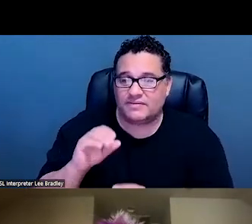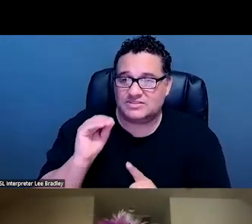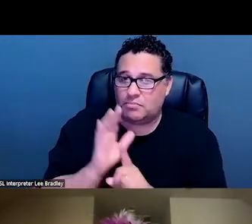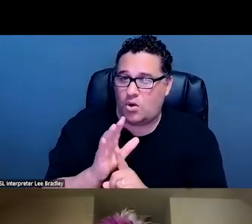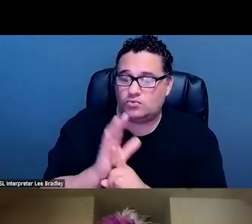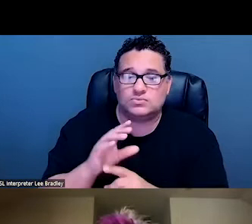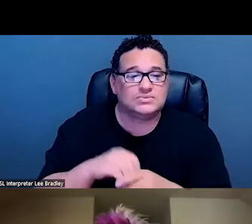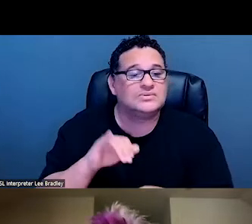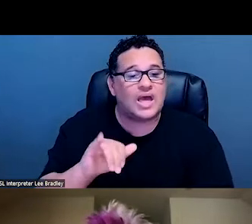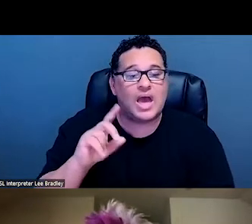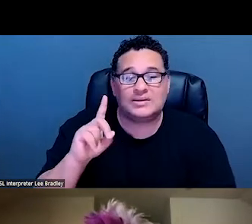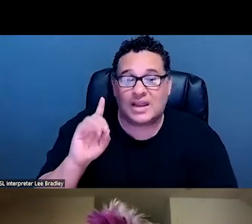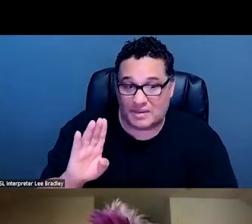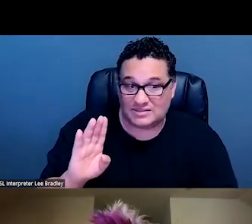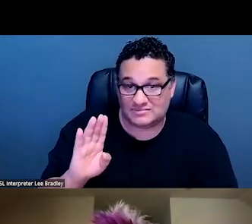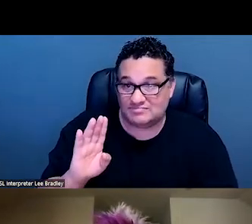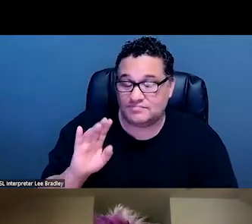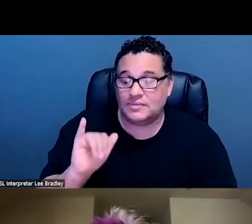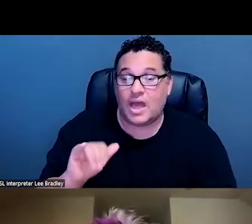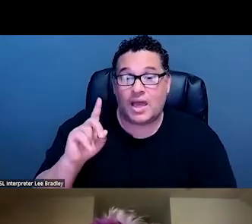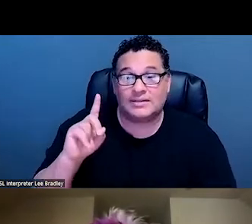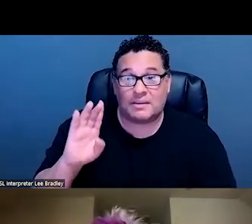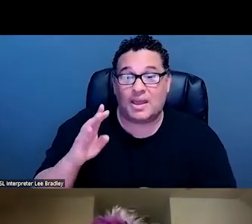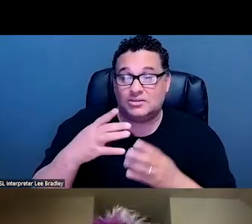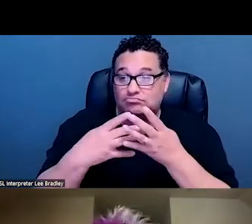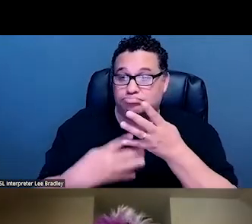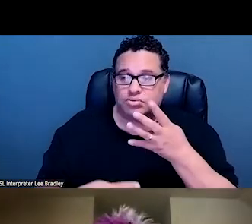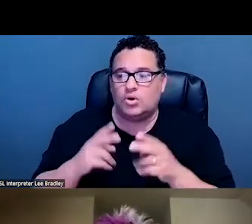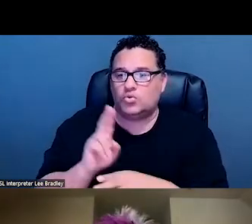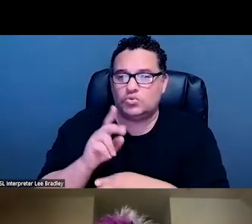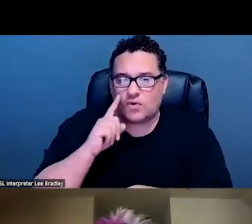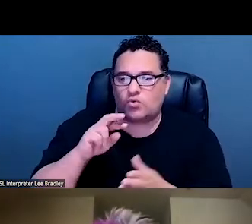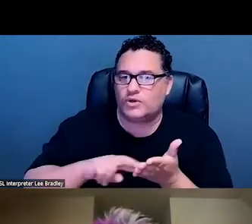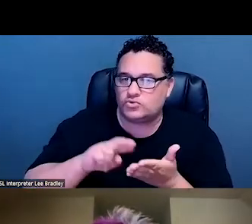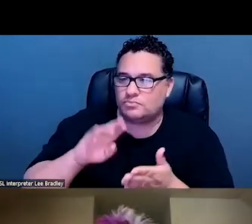AND THESE, THIS DATABASE IS USED FOR RESEARCH, BY POISON CENTERS, PUBLIC HEALTH,